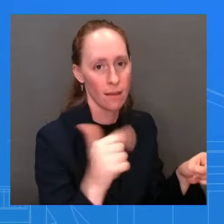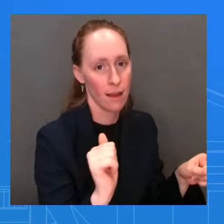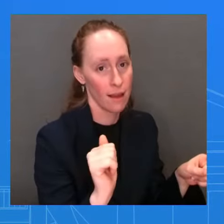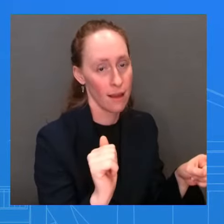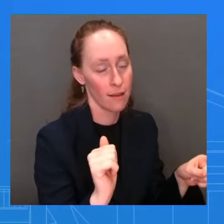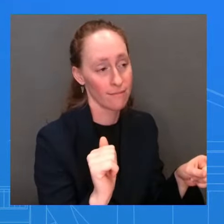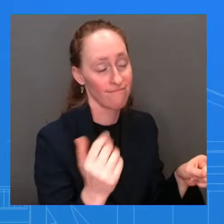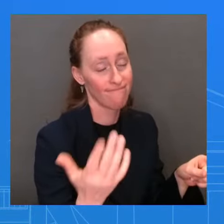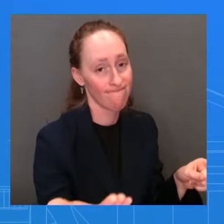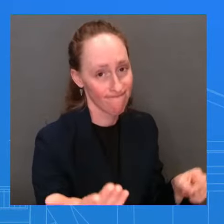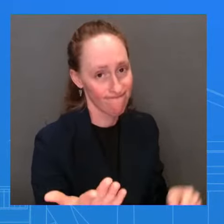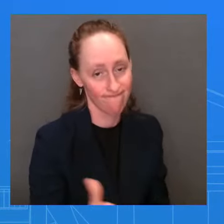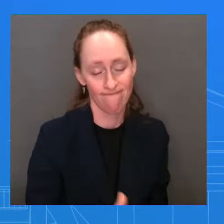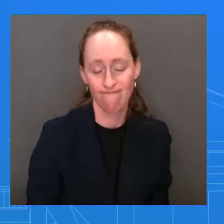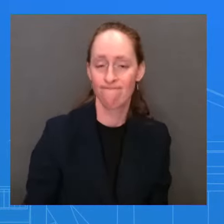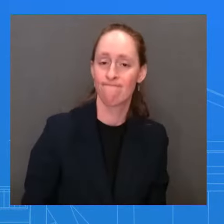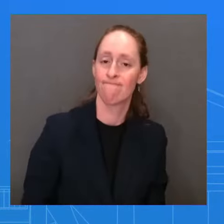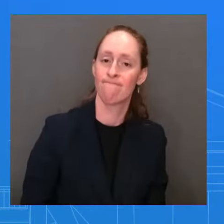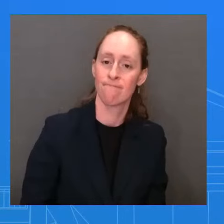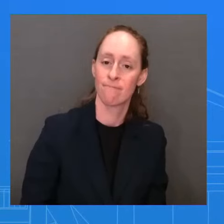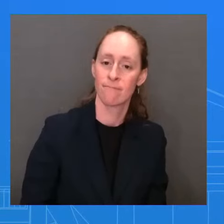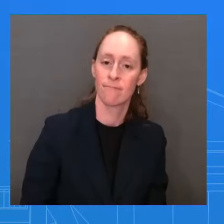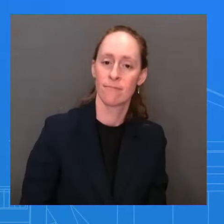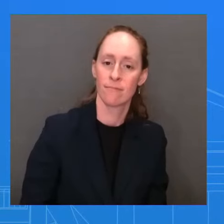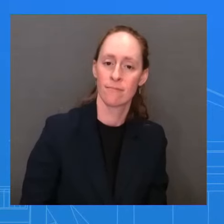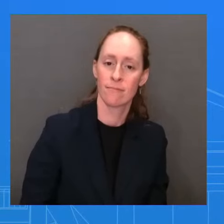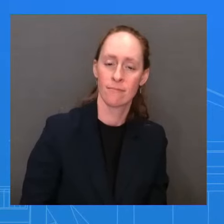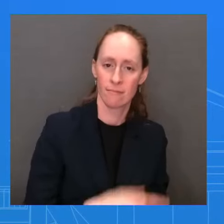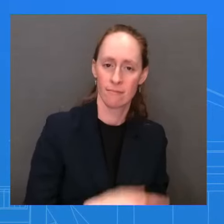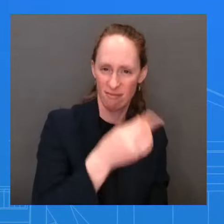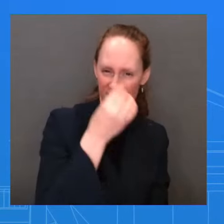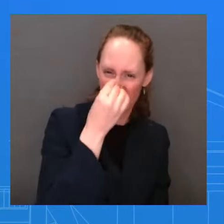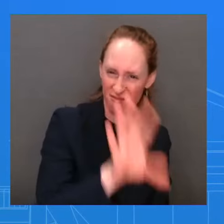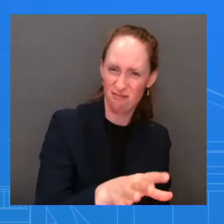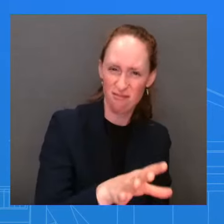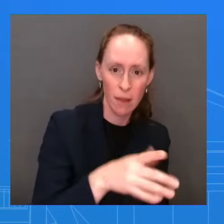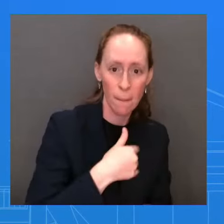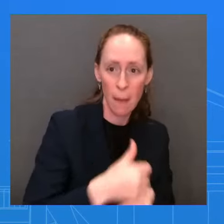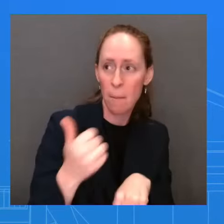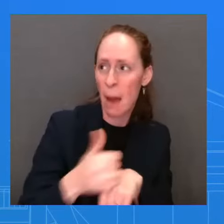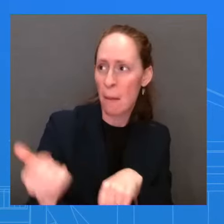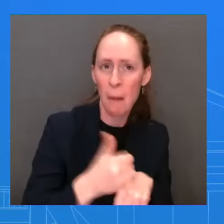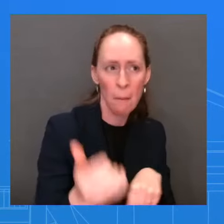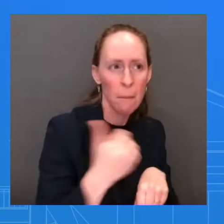They just want to know that there's a plan to avoid default. Ms. Jean-Pierre: No, but you're asking me a question, and I'm answering it. This is -- this is -- I --